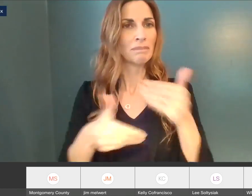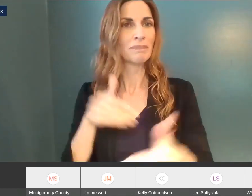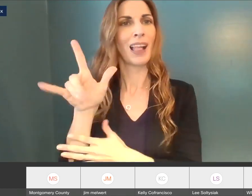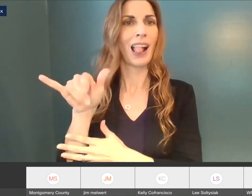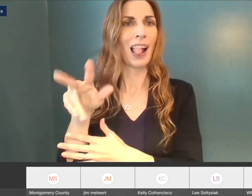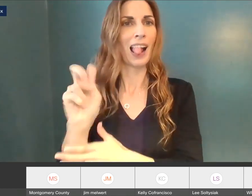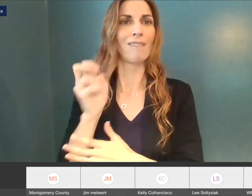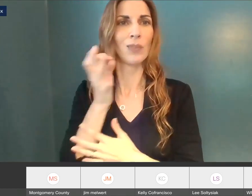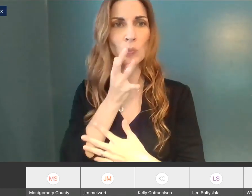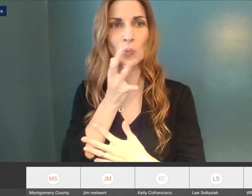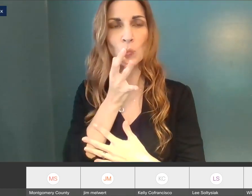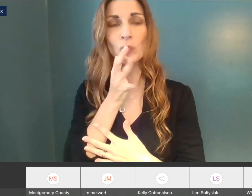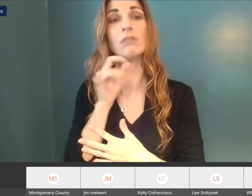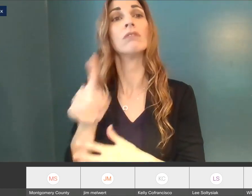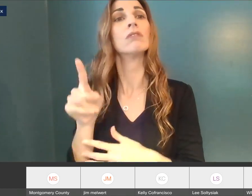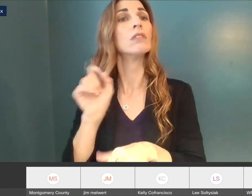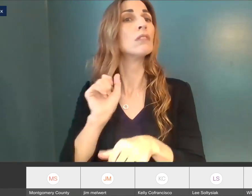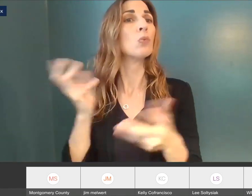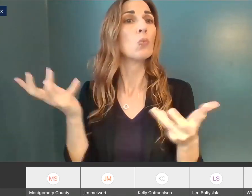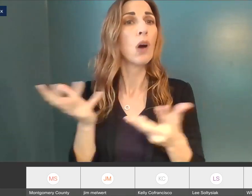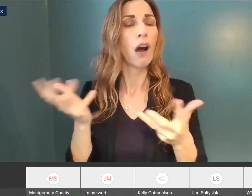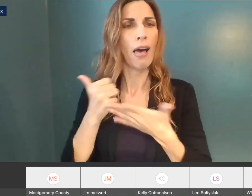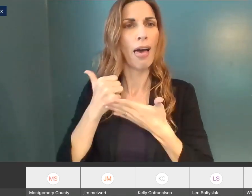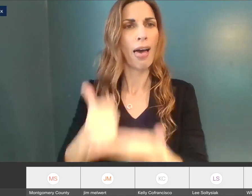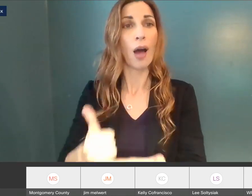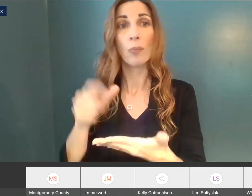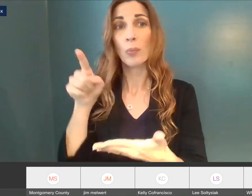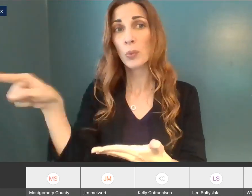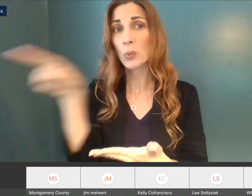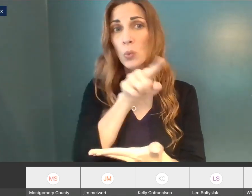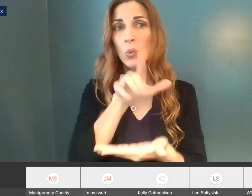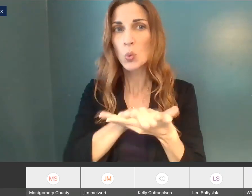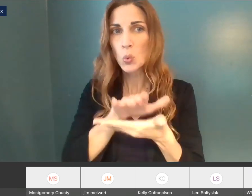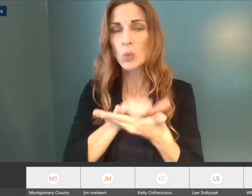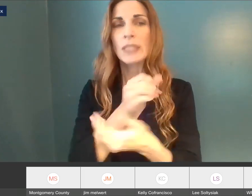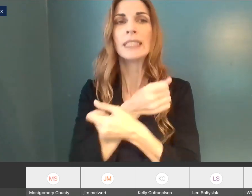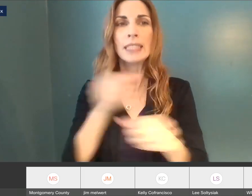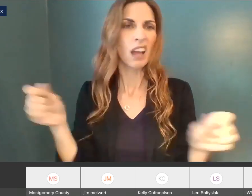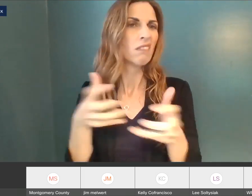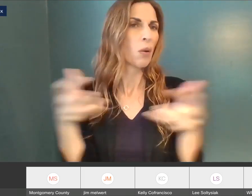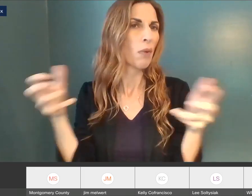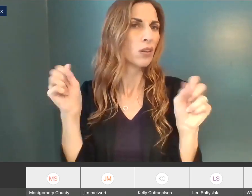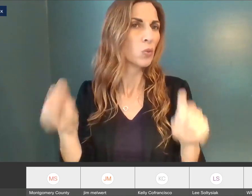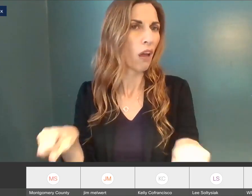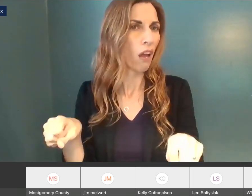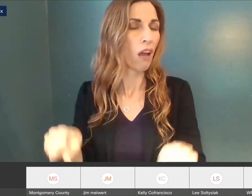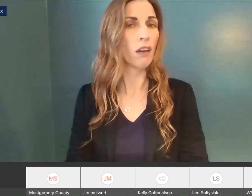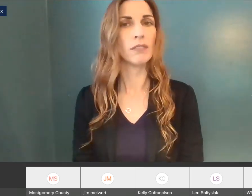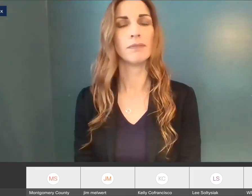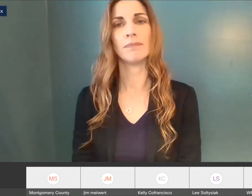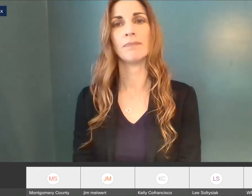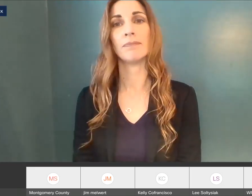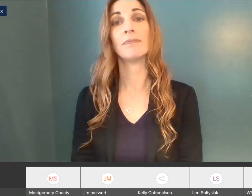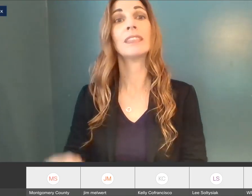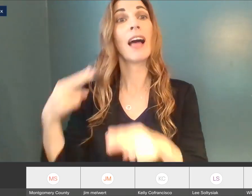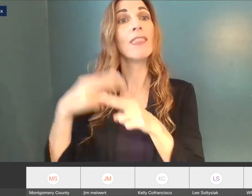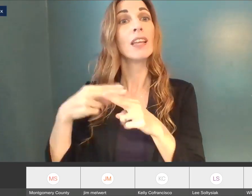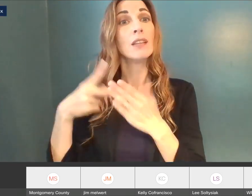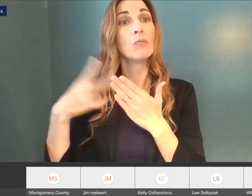and is an effort to help keep our schools as safe as possible. The name of the project is ACE-IT,